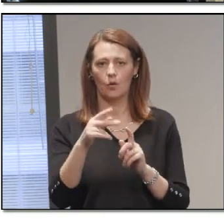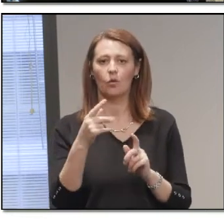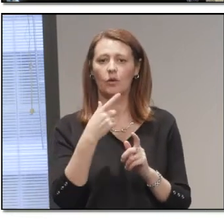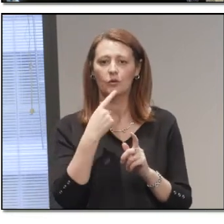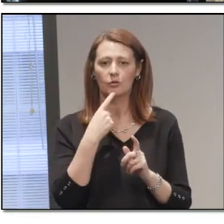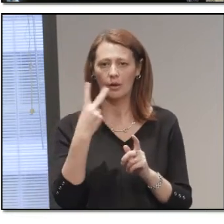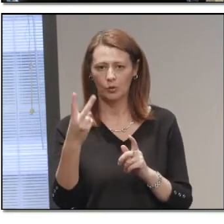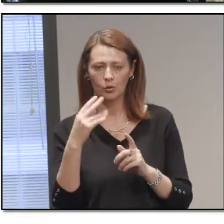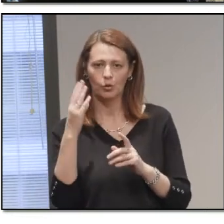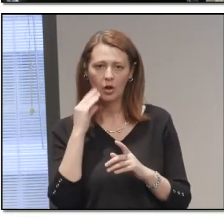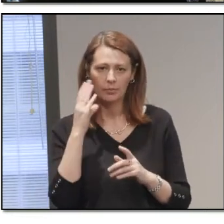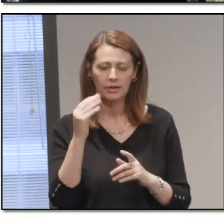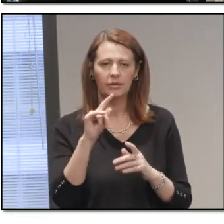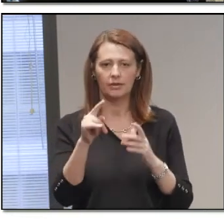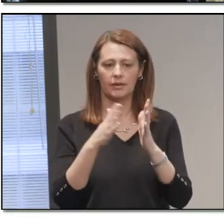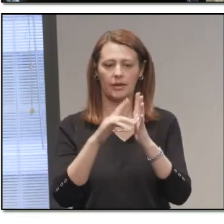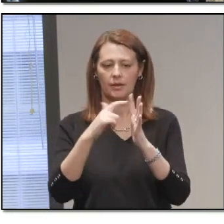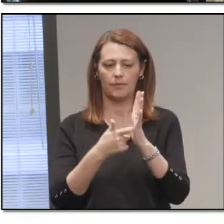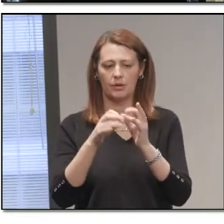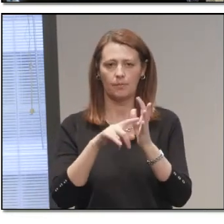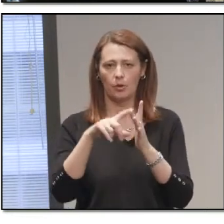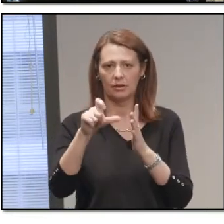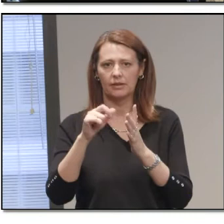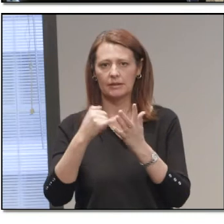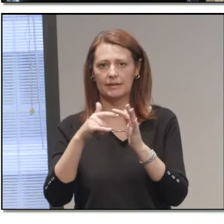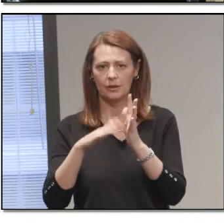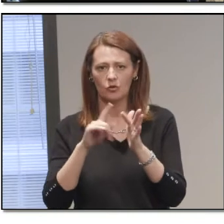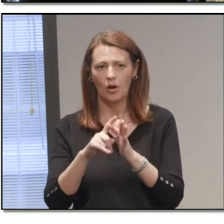metabolic syndrome, and obstructive sleep apnea, which belongs with those metabolic groups.